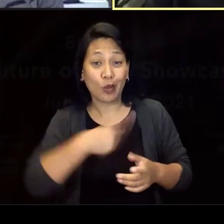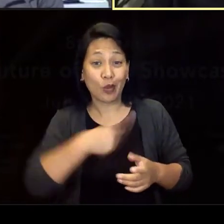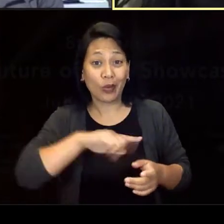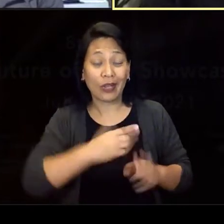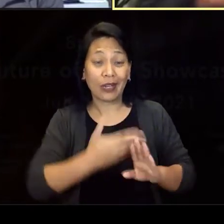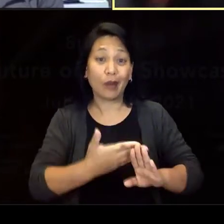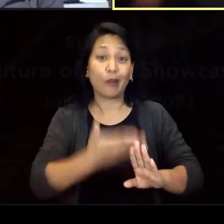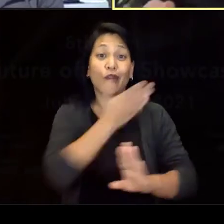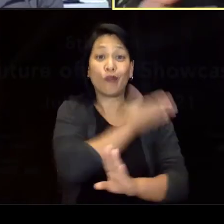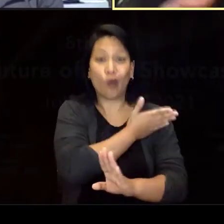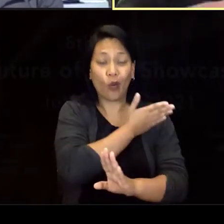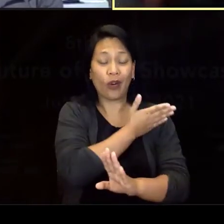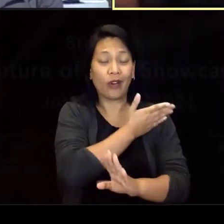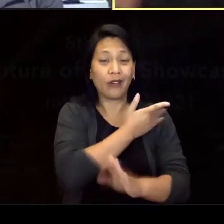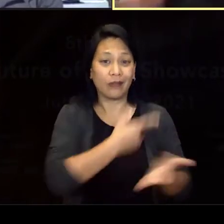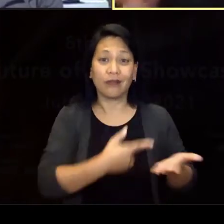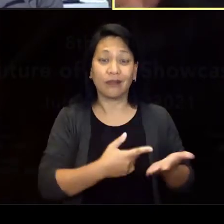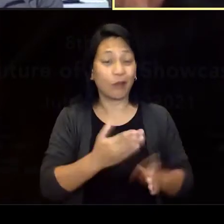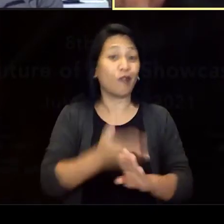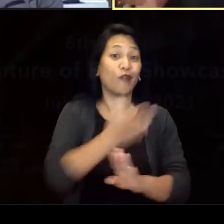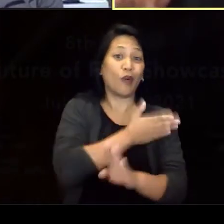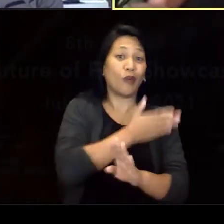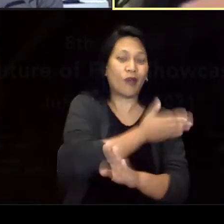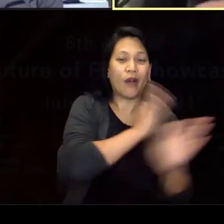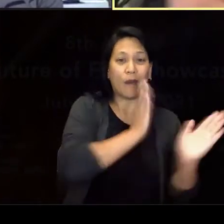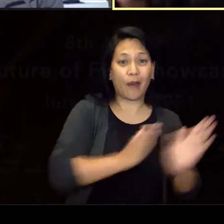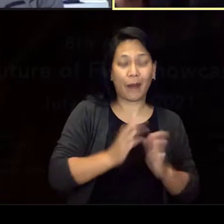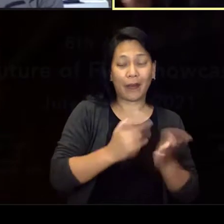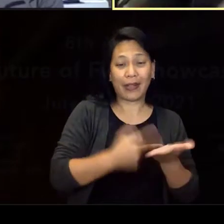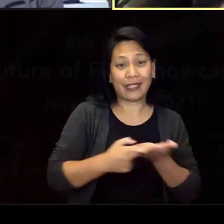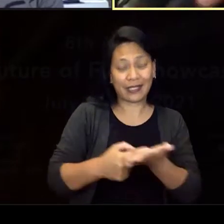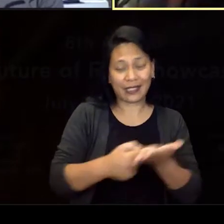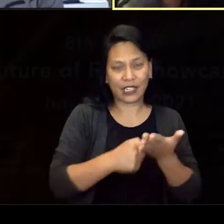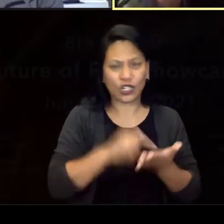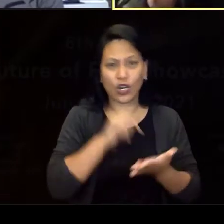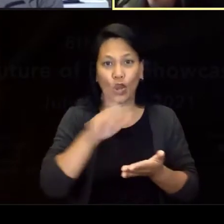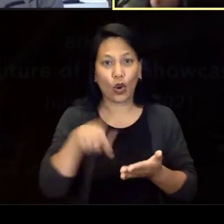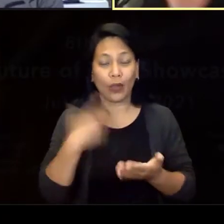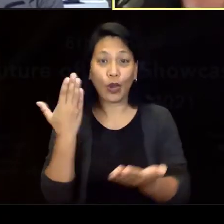So it's not just we get there and then everything, you know, action and we're all going.